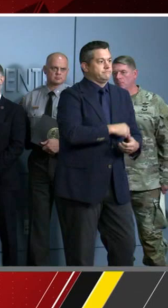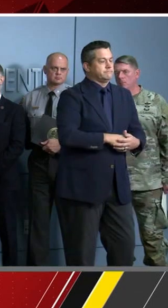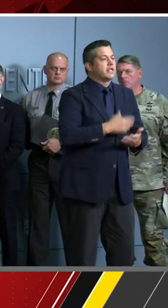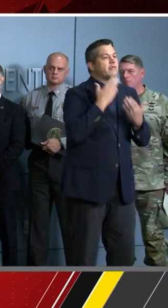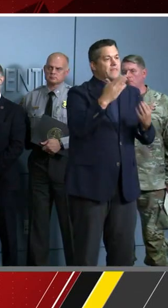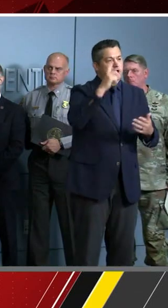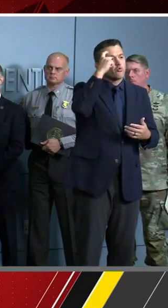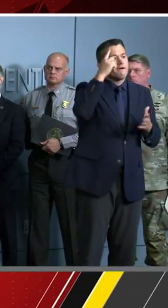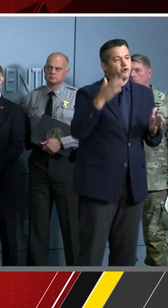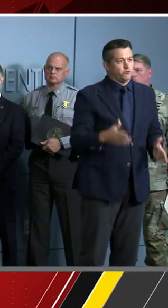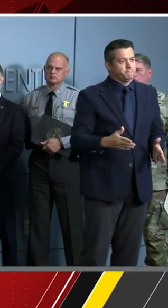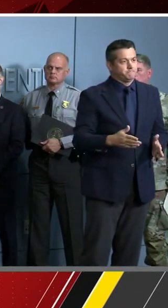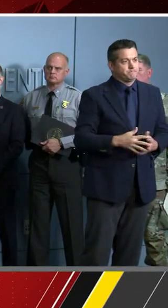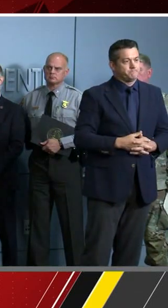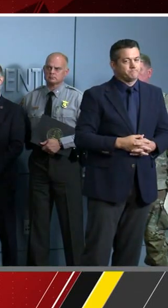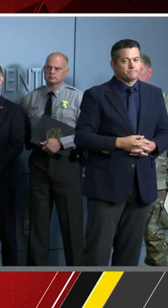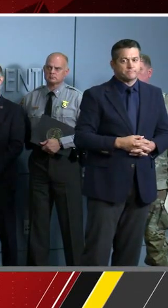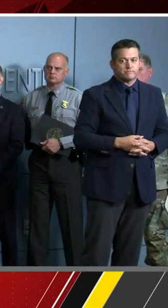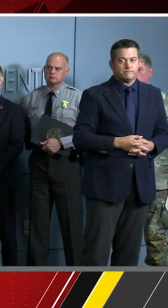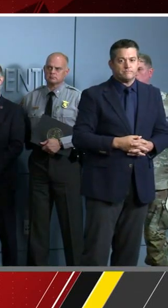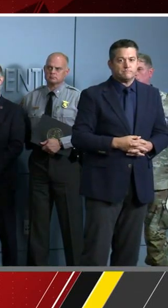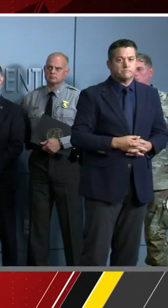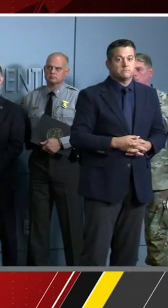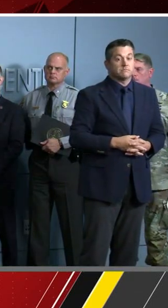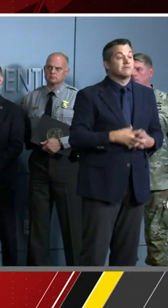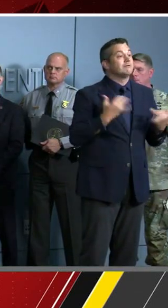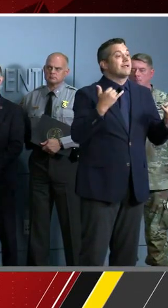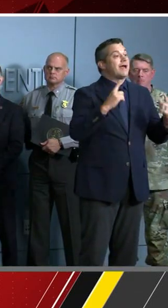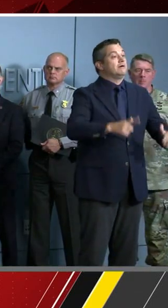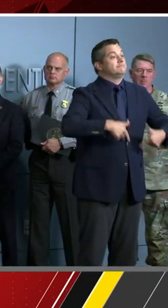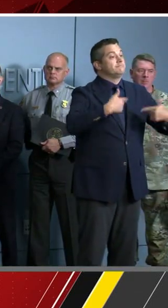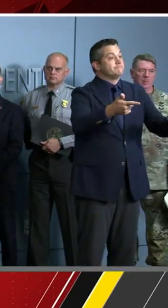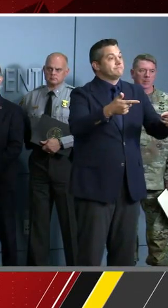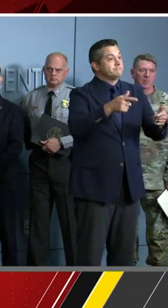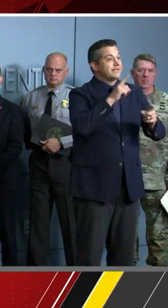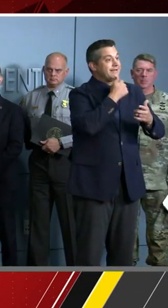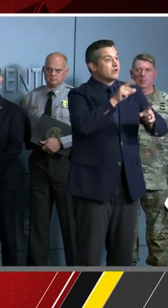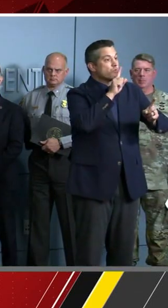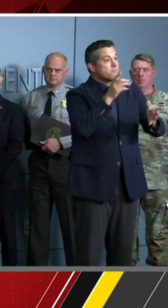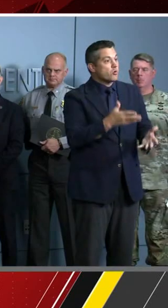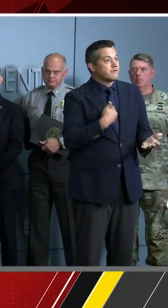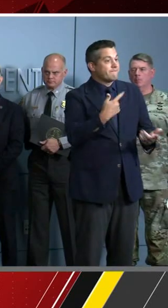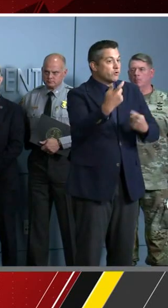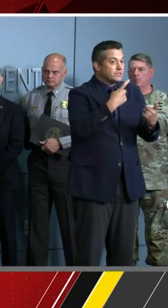the reporters in the room, if you can approach the microphones